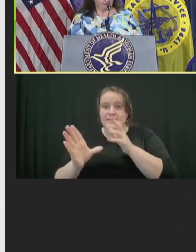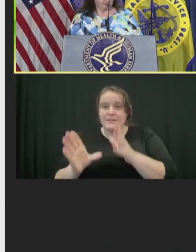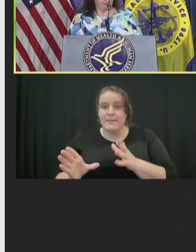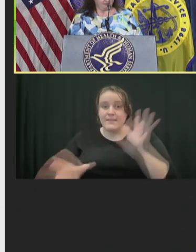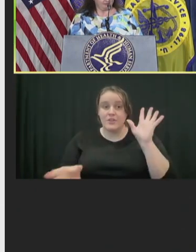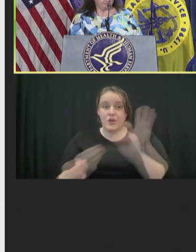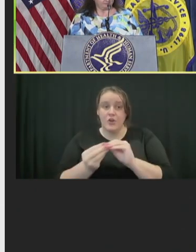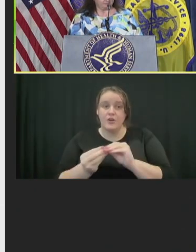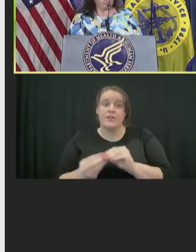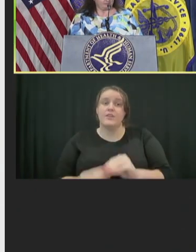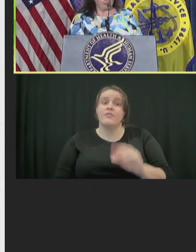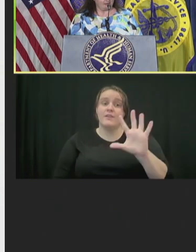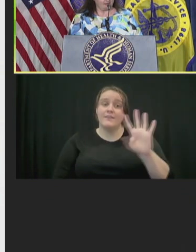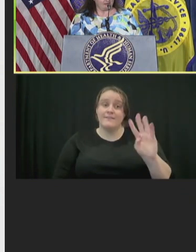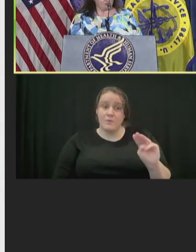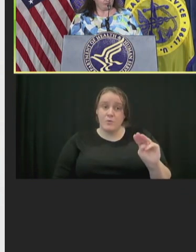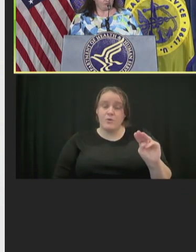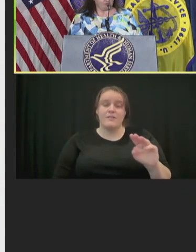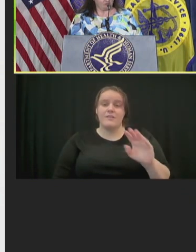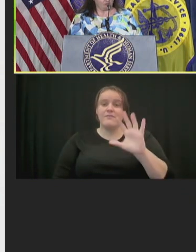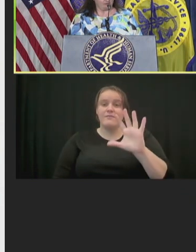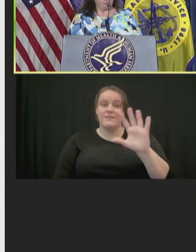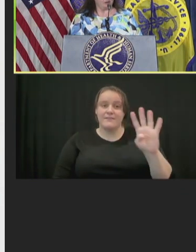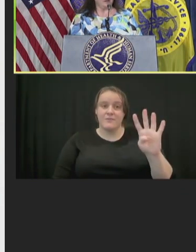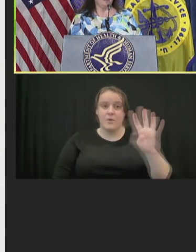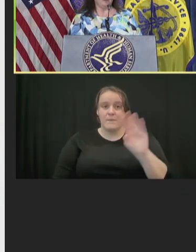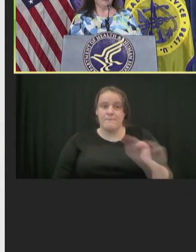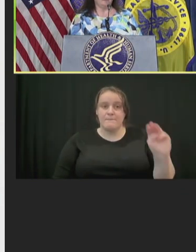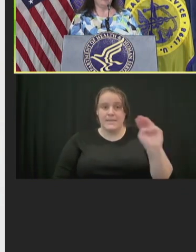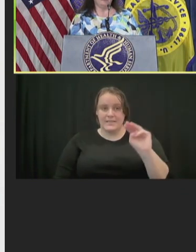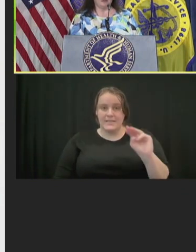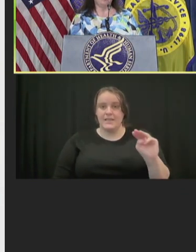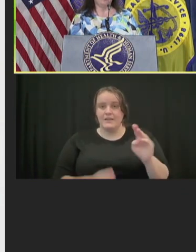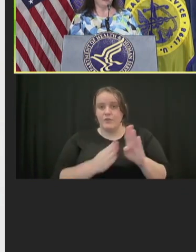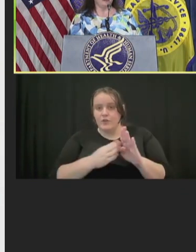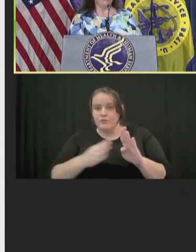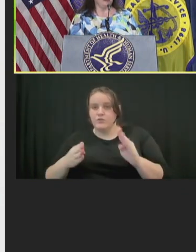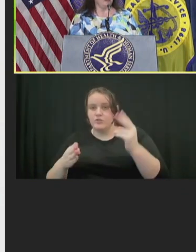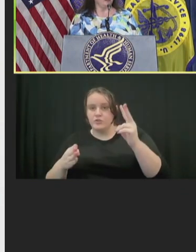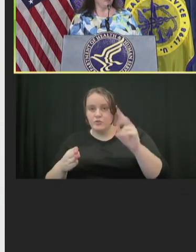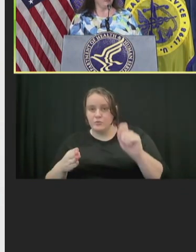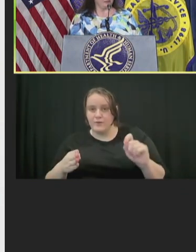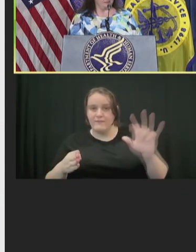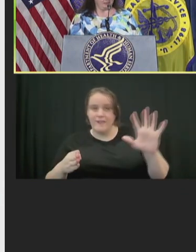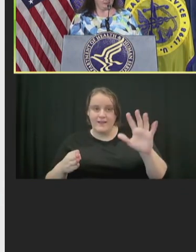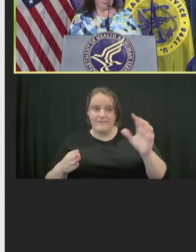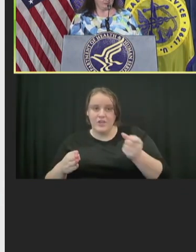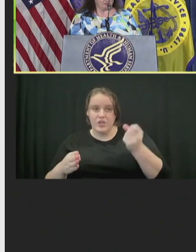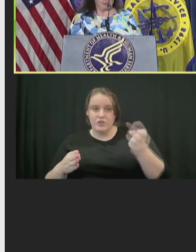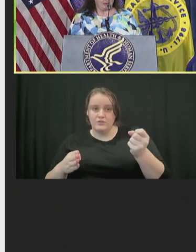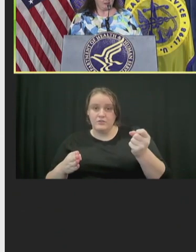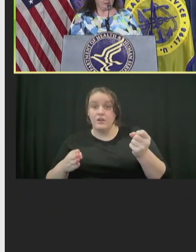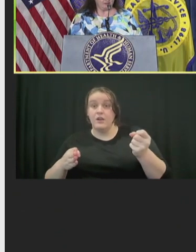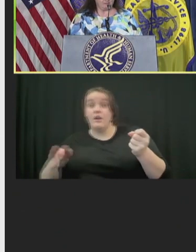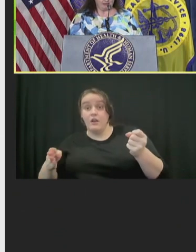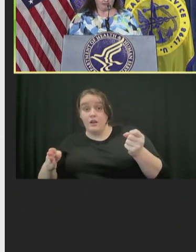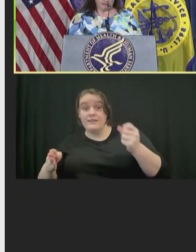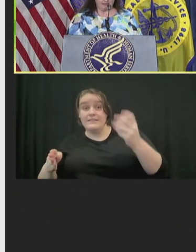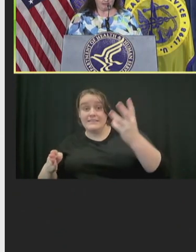years. And then in '23 and '24, 9.5 -- another 9.5 million, so a lot of money.